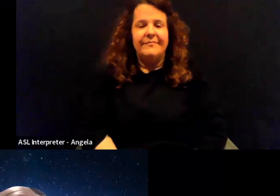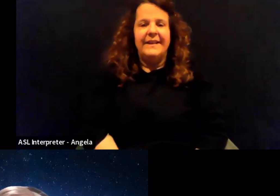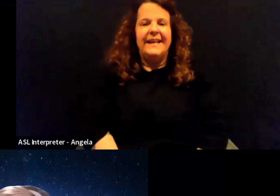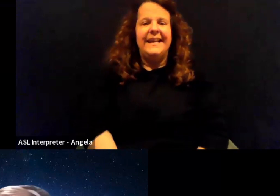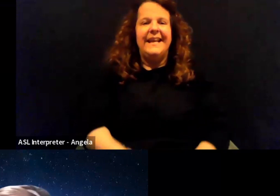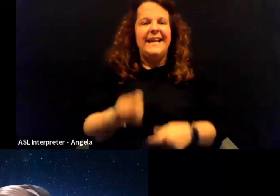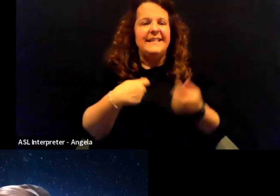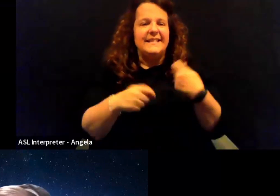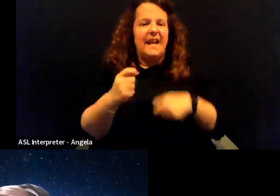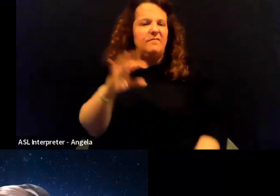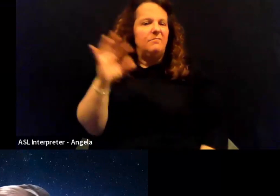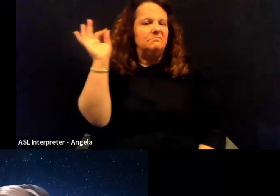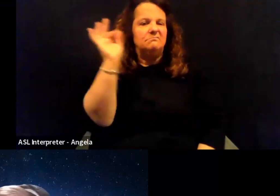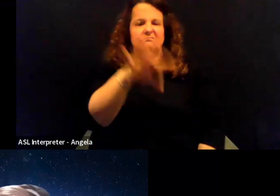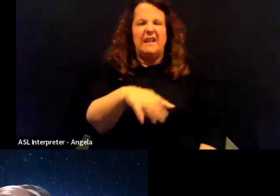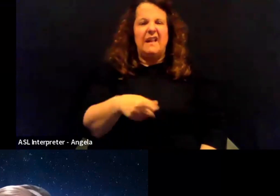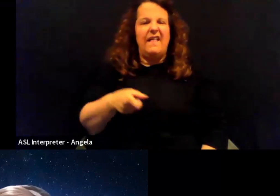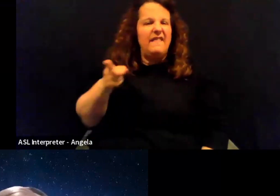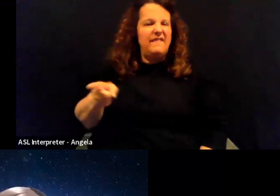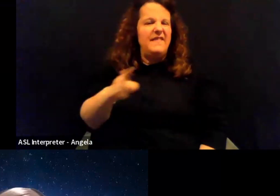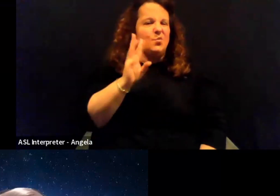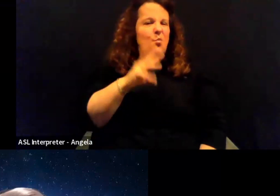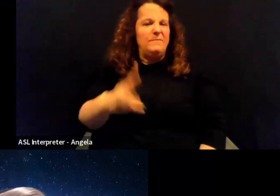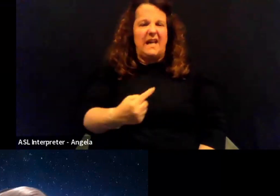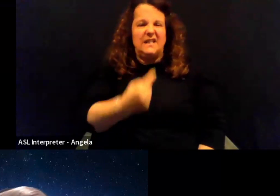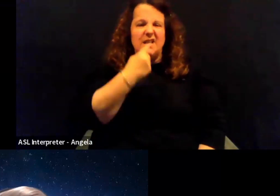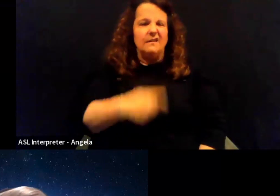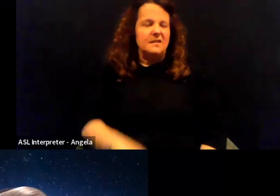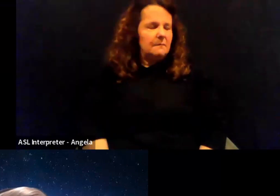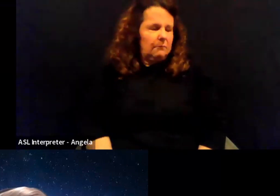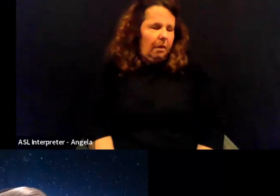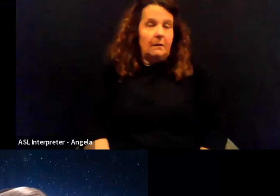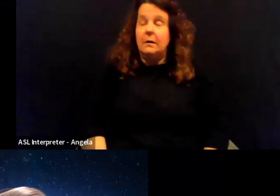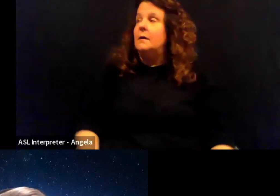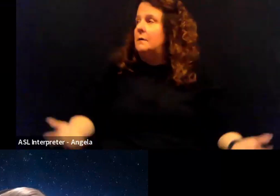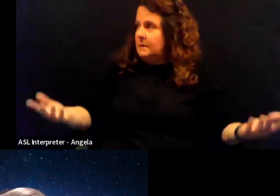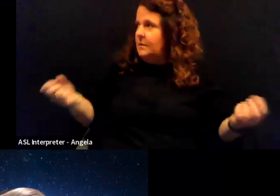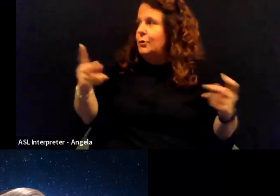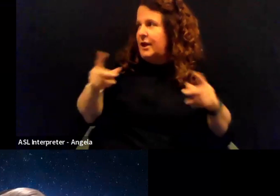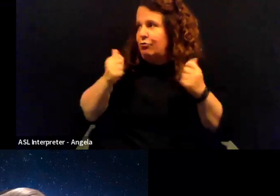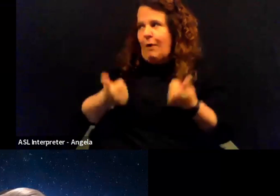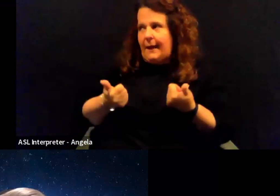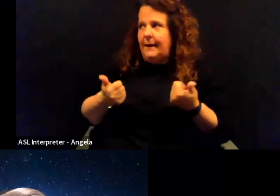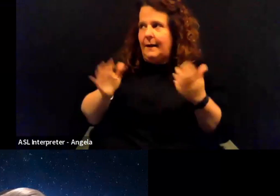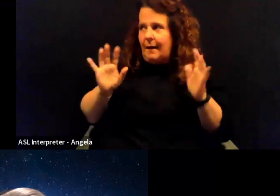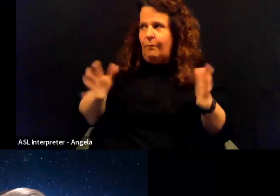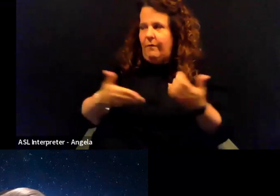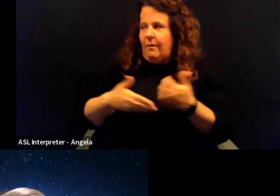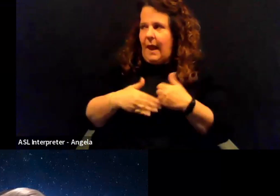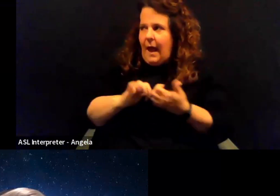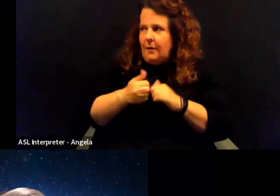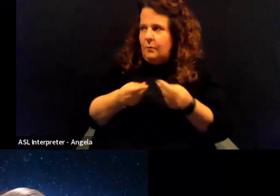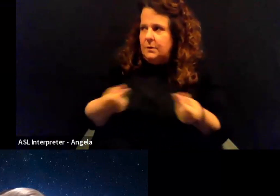like this, this website sucks. Okay, great. Thanks. That's really helpful. You know, like, it doesn't it's not helpful